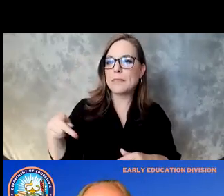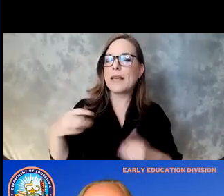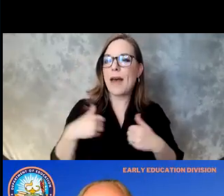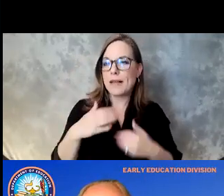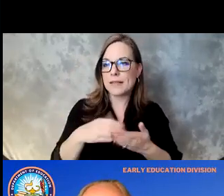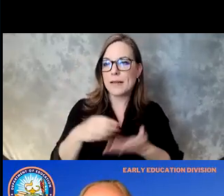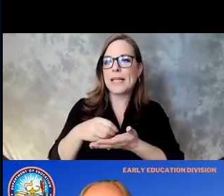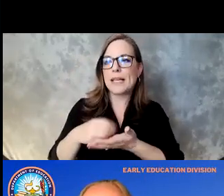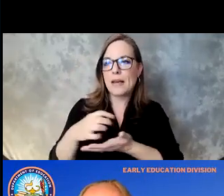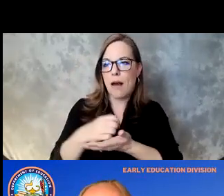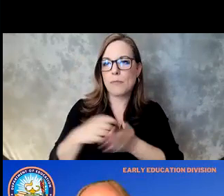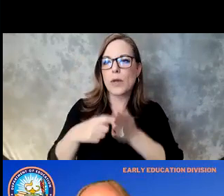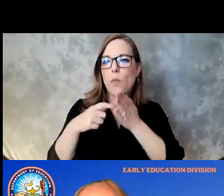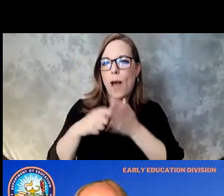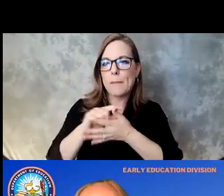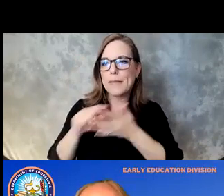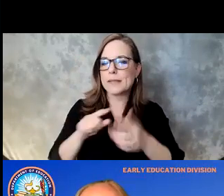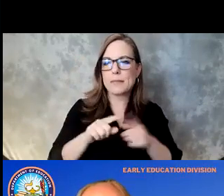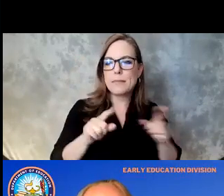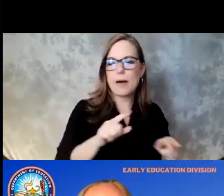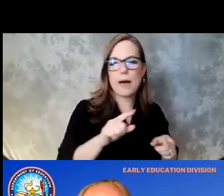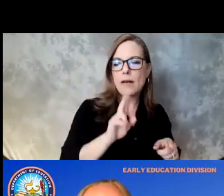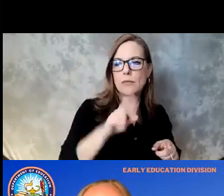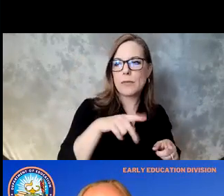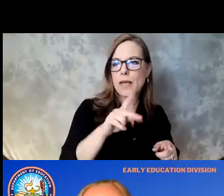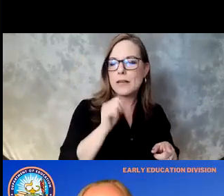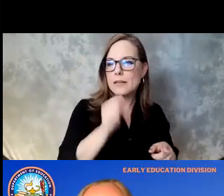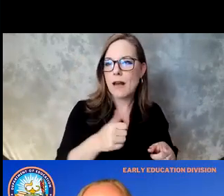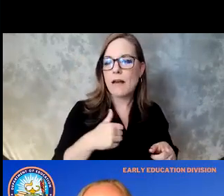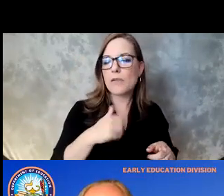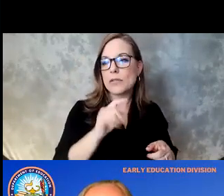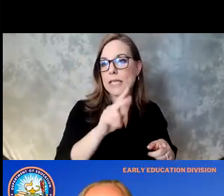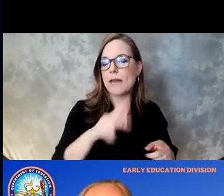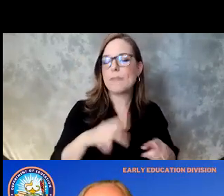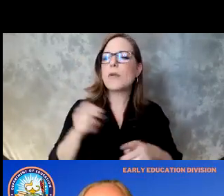TK doesn't and one thing I want to point out for that is that districts can serve children